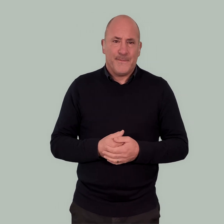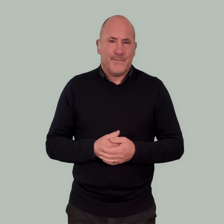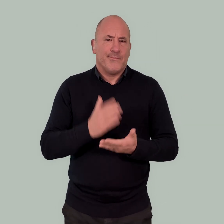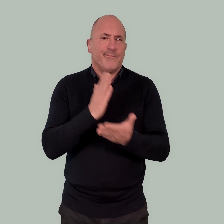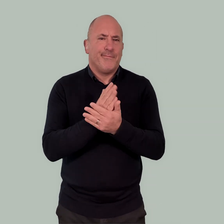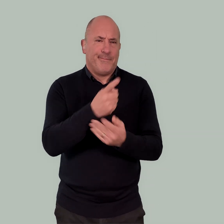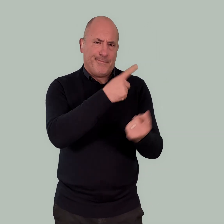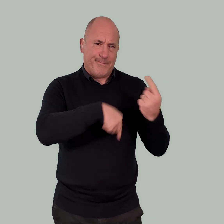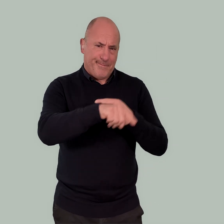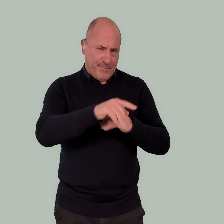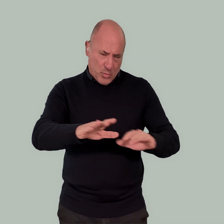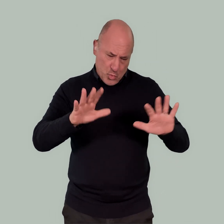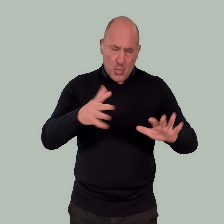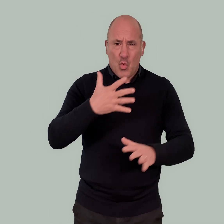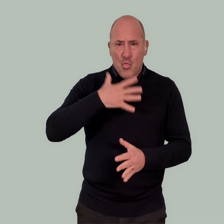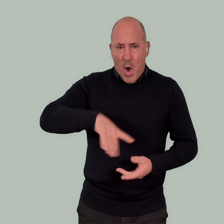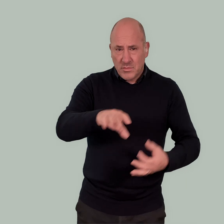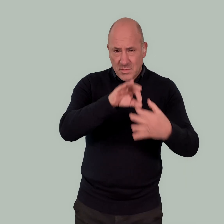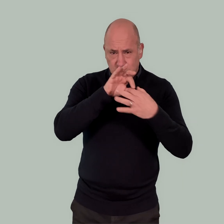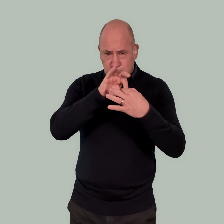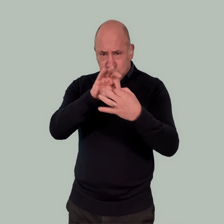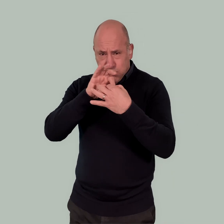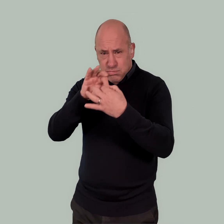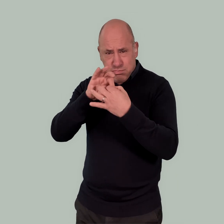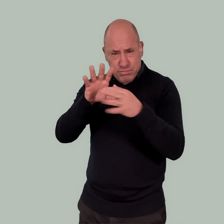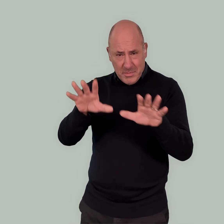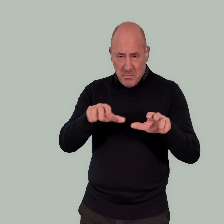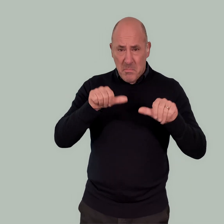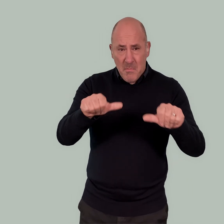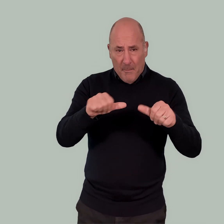There is a strong commitment from the steering group to make all engagement